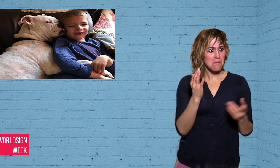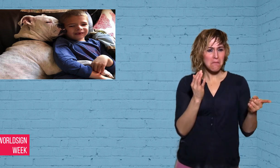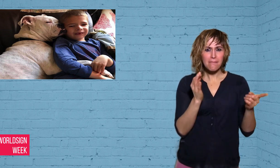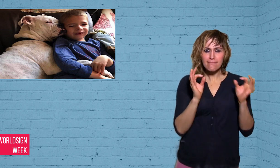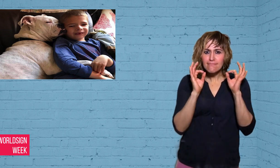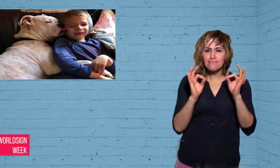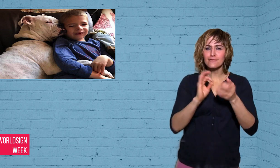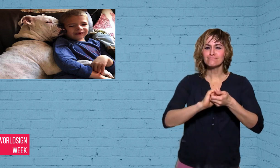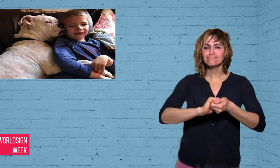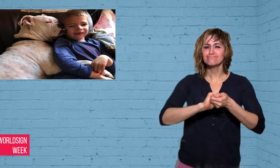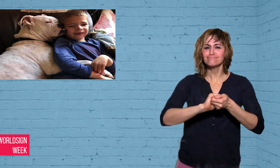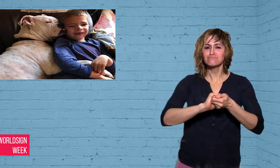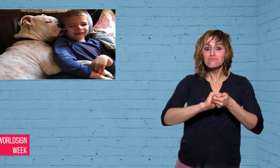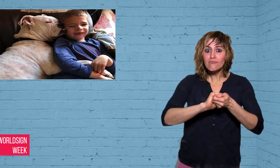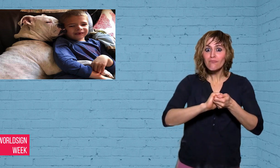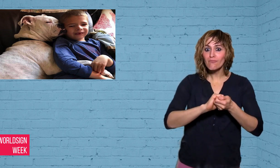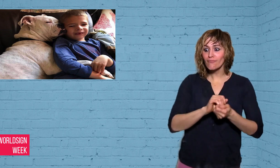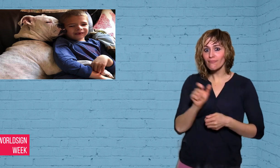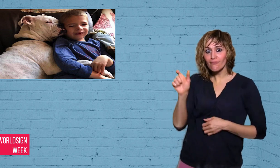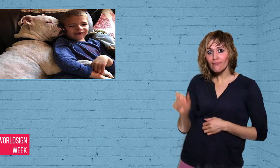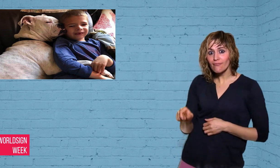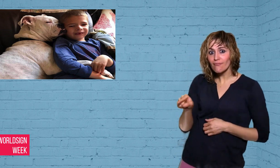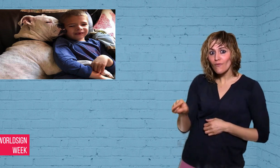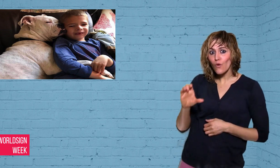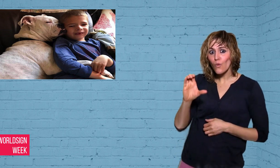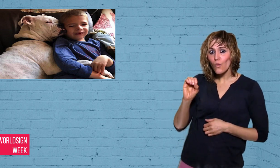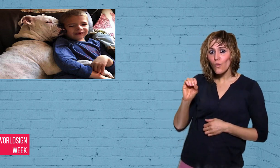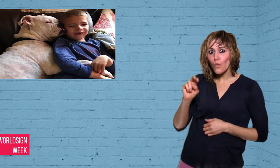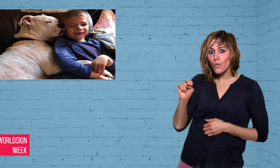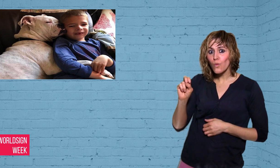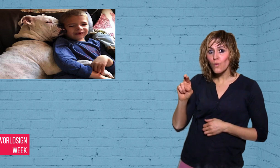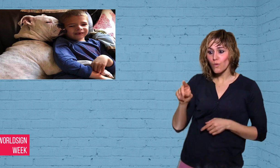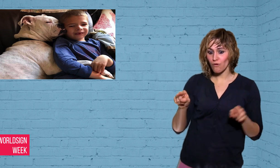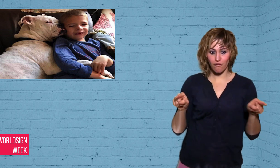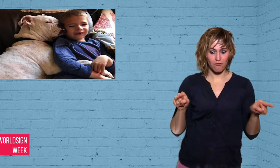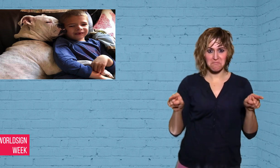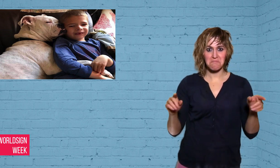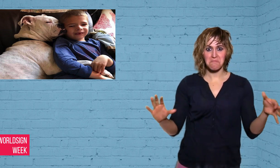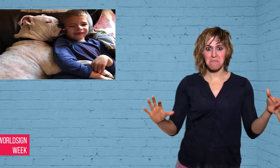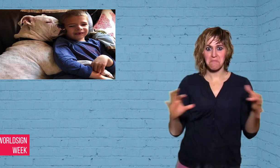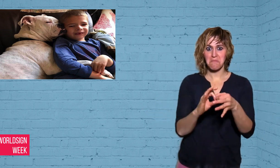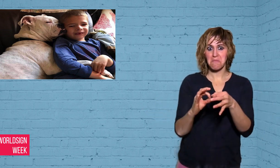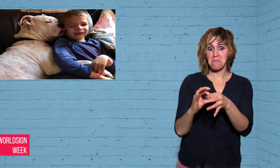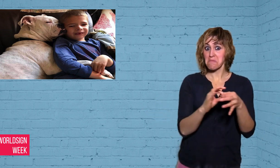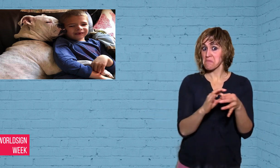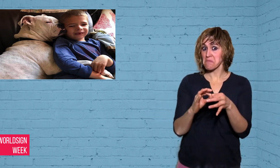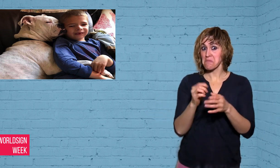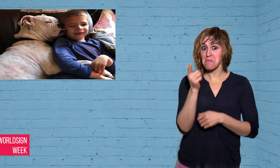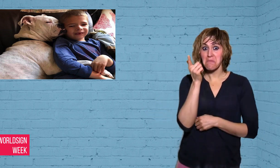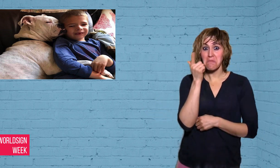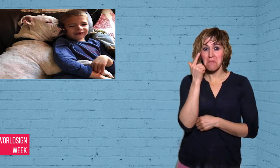companion for Connor.